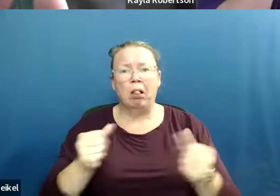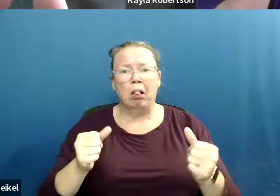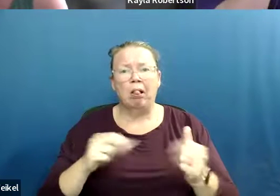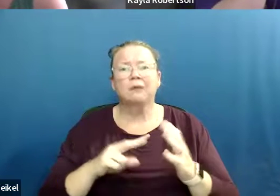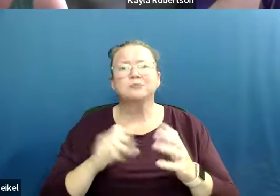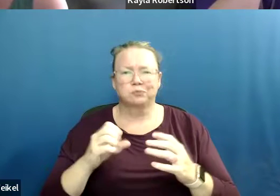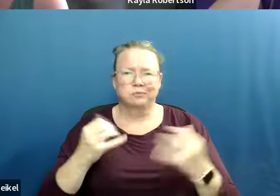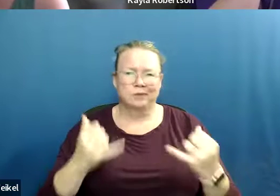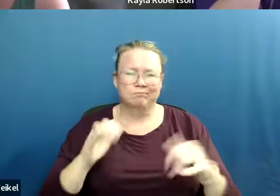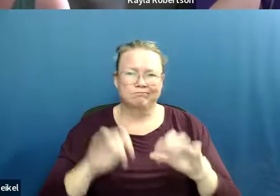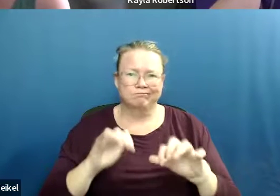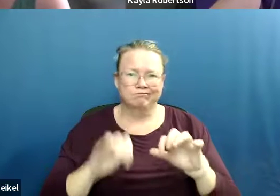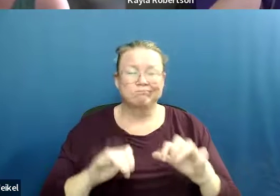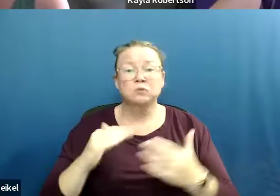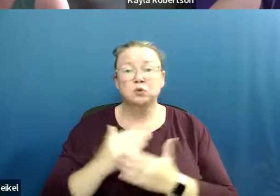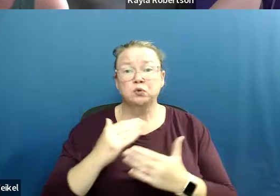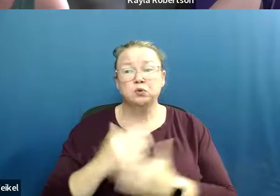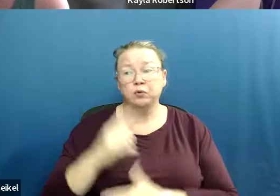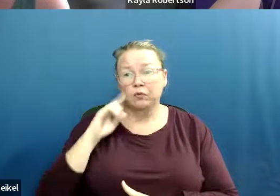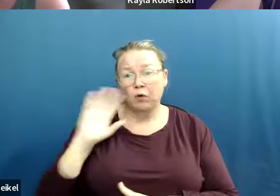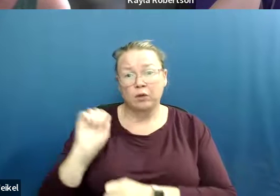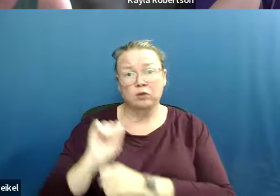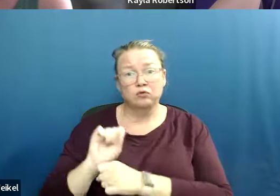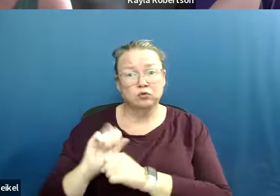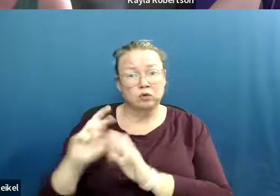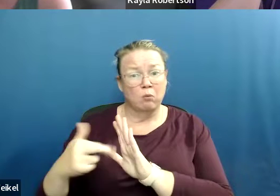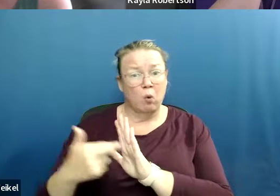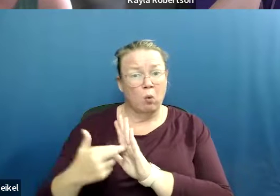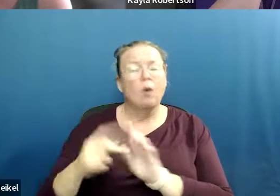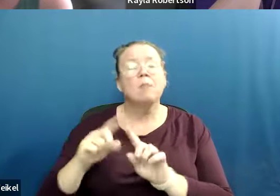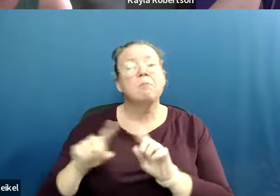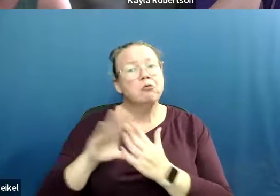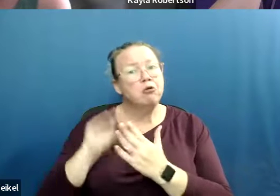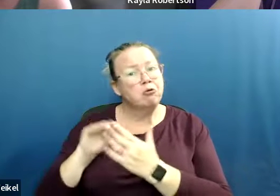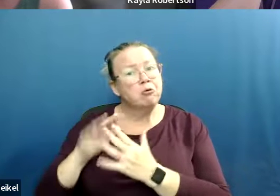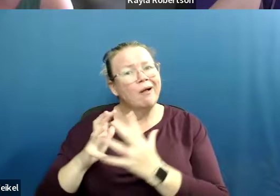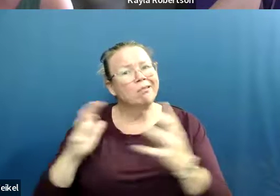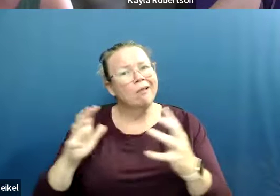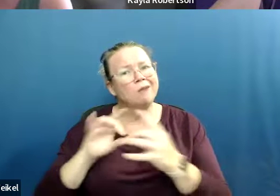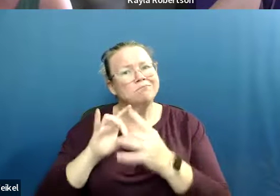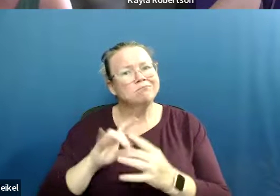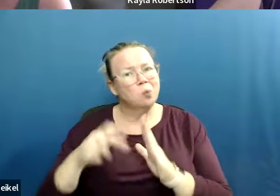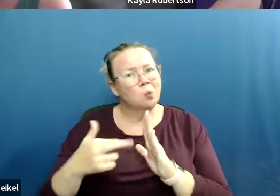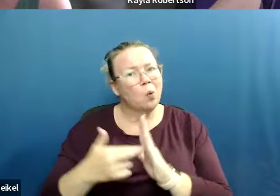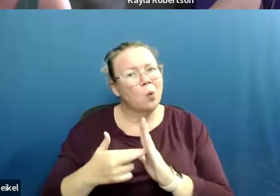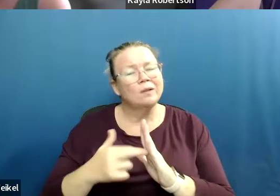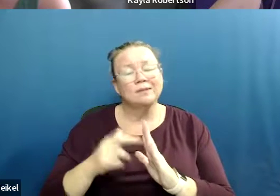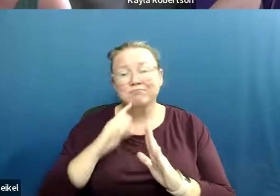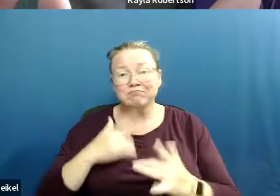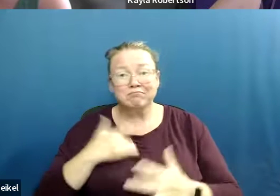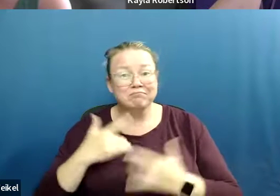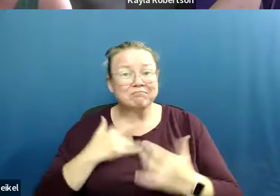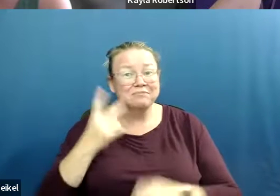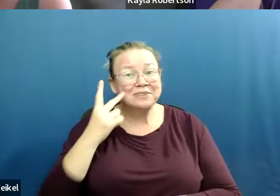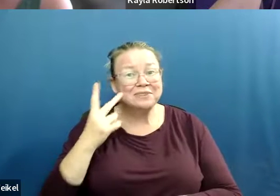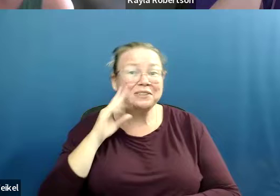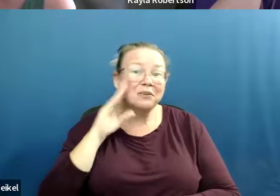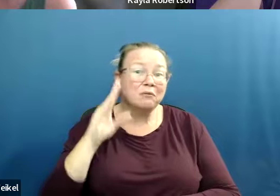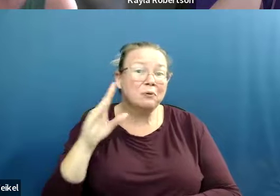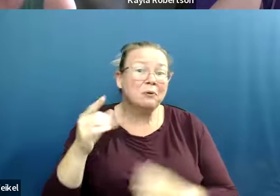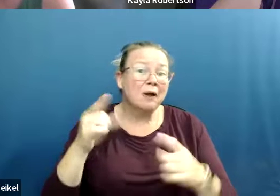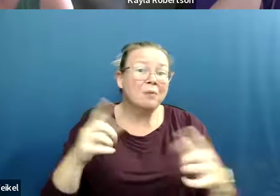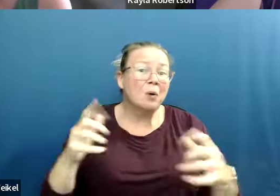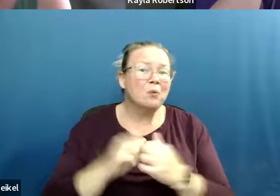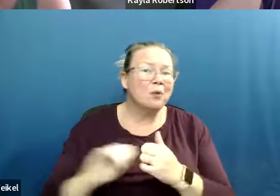Harm (He/Him): they are new to their position, but are learning a lot about the role, and are excited to see what the future holds with the work that they'll be doing.